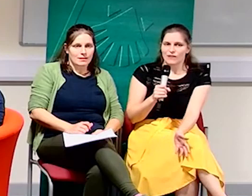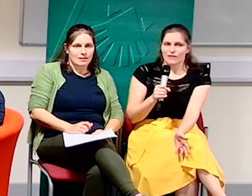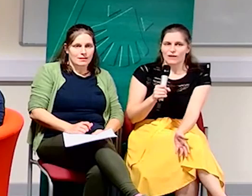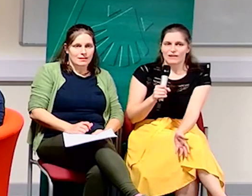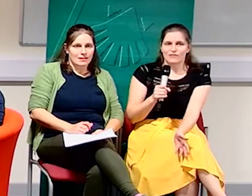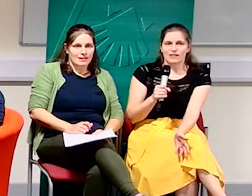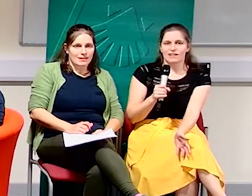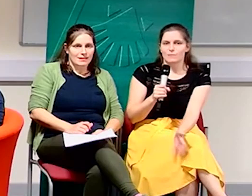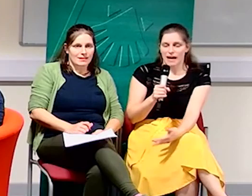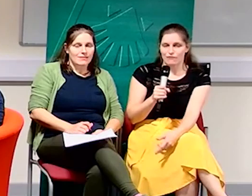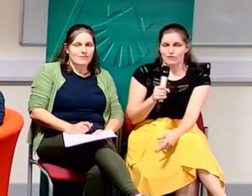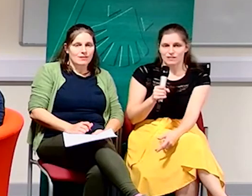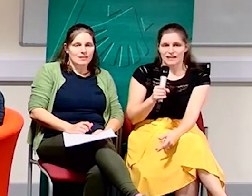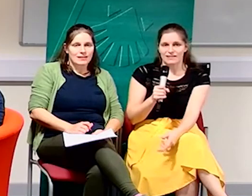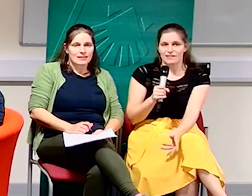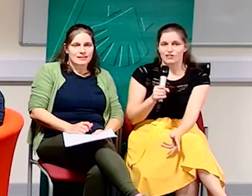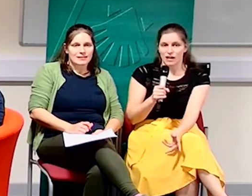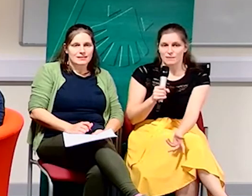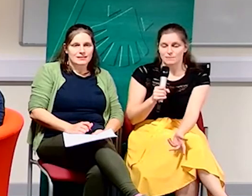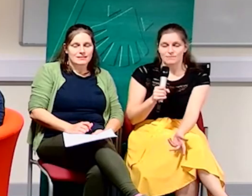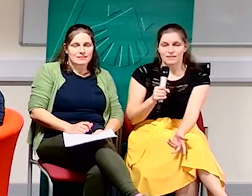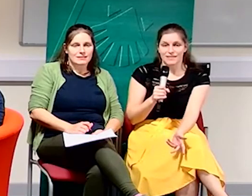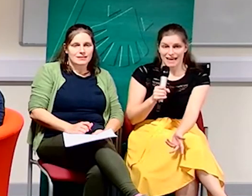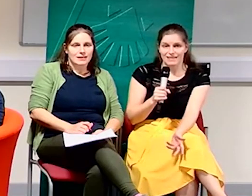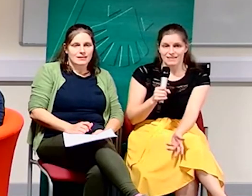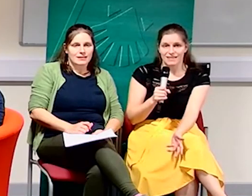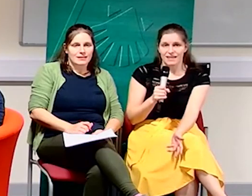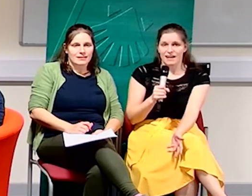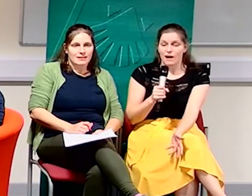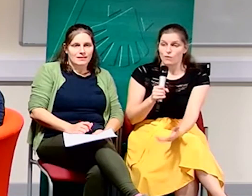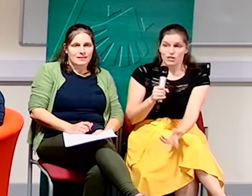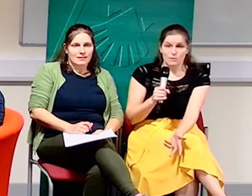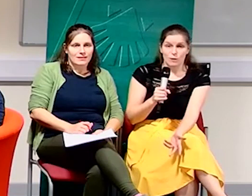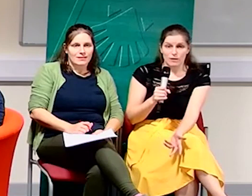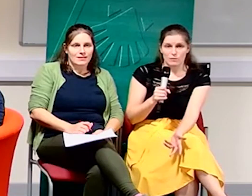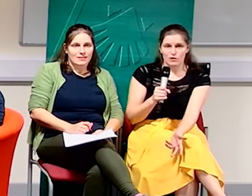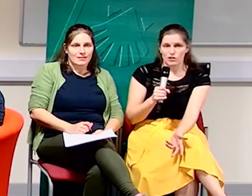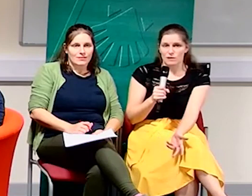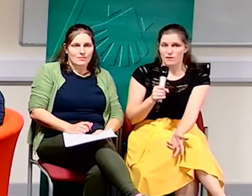that you have to pay for a dyslexia um test I wanted to support support the student but I was